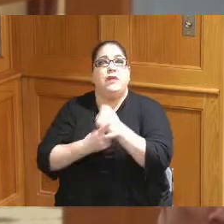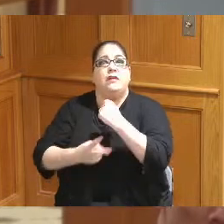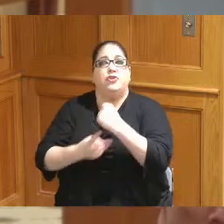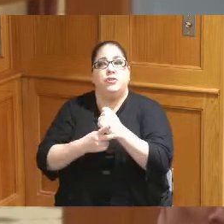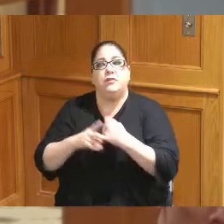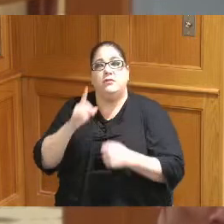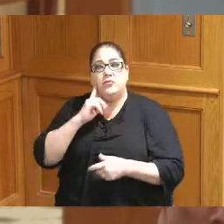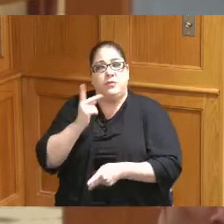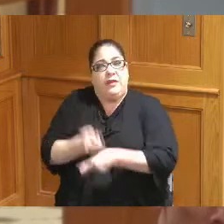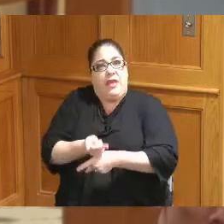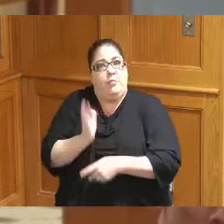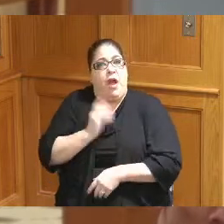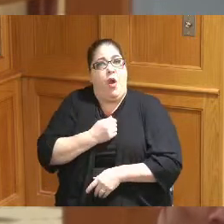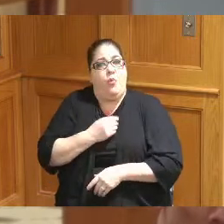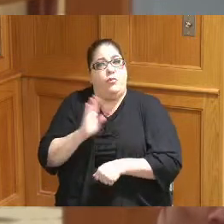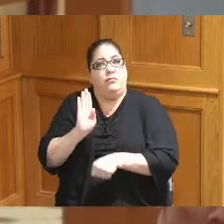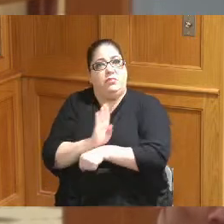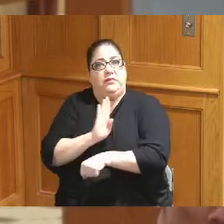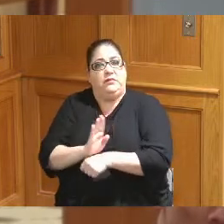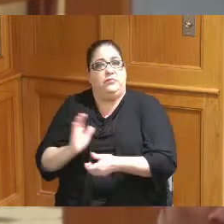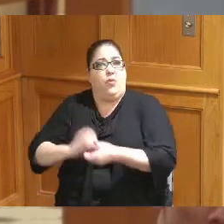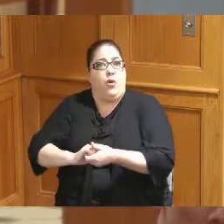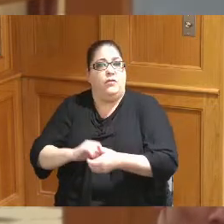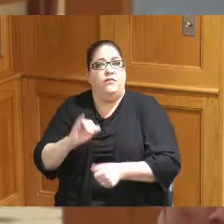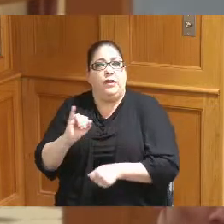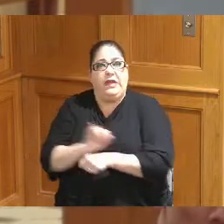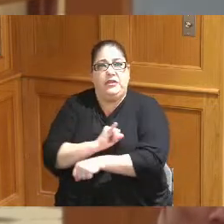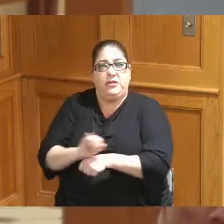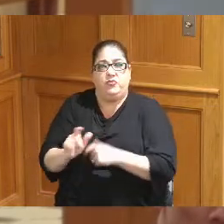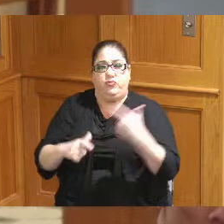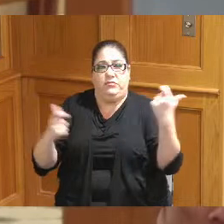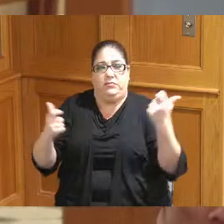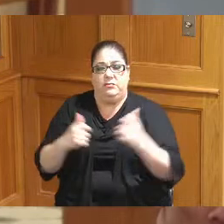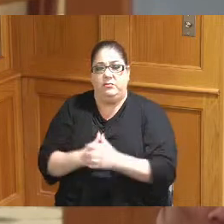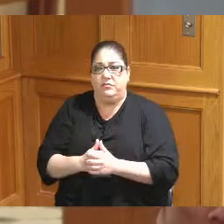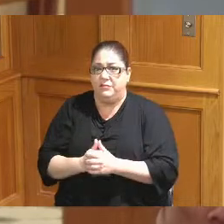partners and this kind of investment is probably the largest investment we've had in some period of